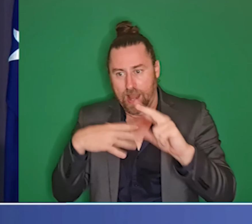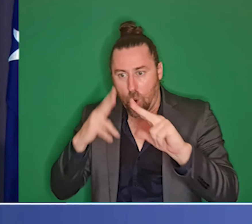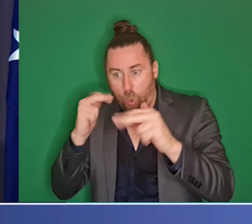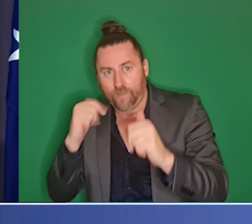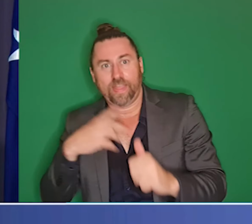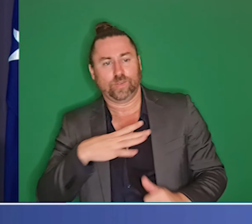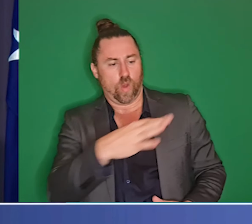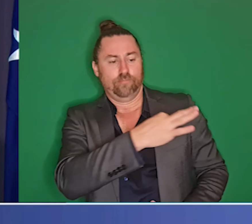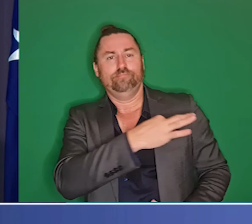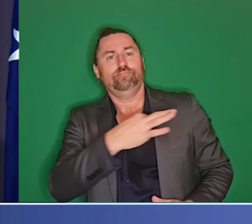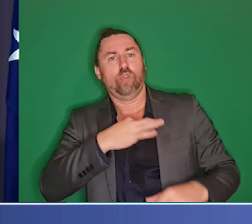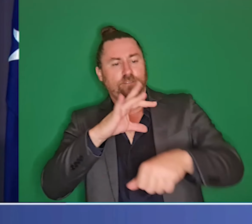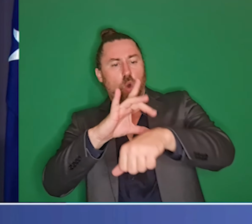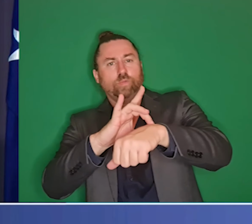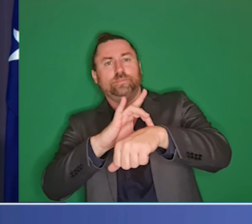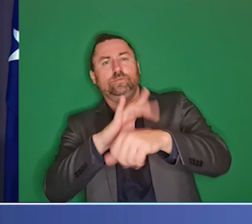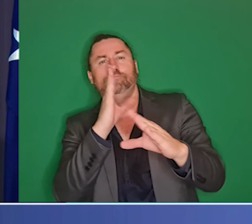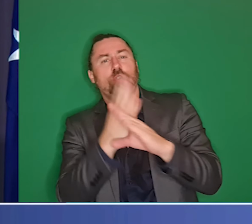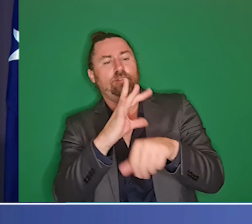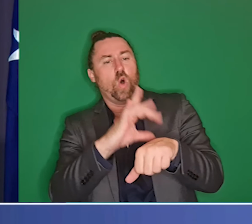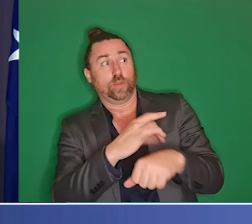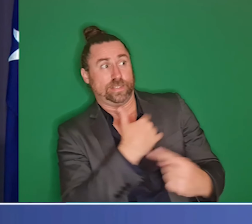that was mentioned by the minister. But this is a balance.